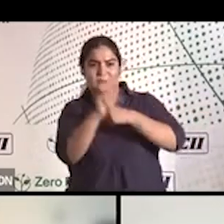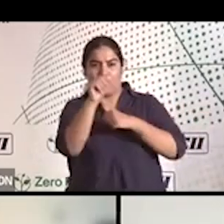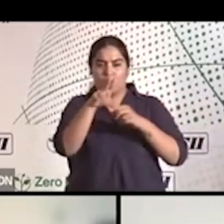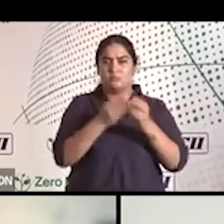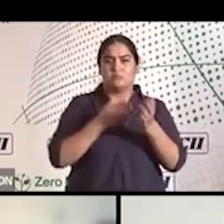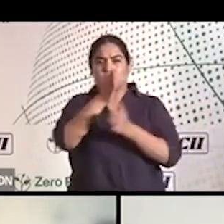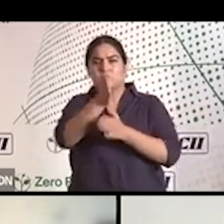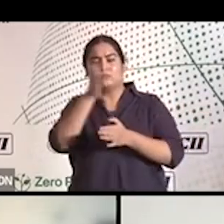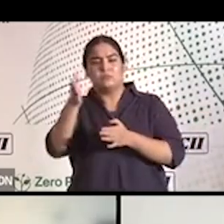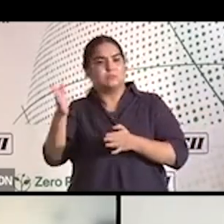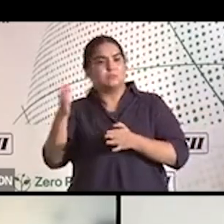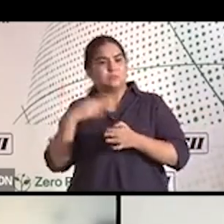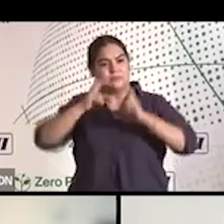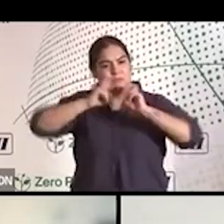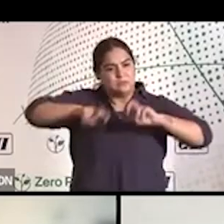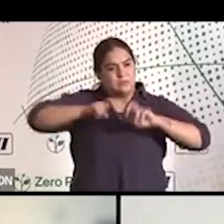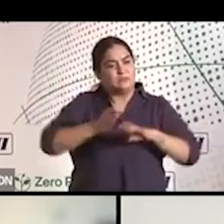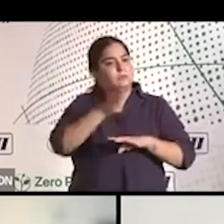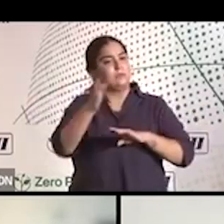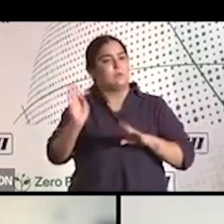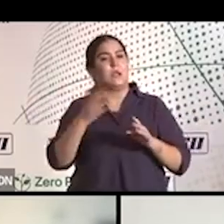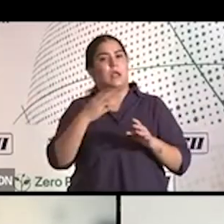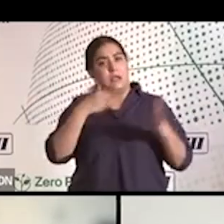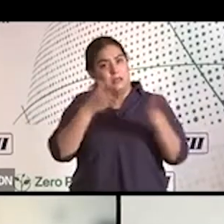in the journey. We also faced couple of challenges.